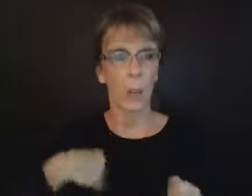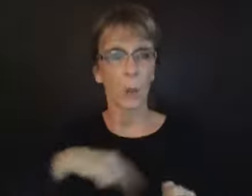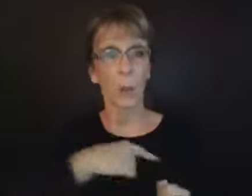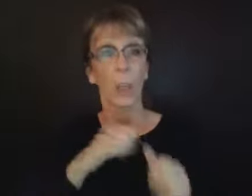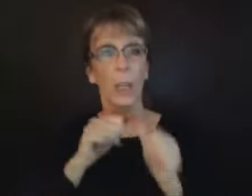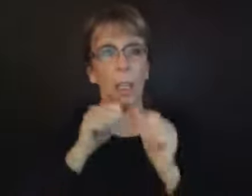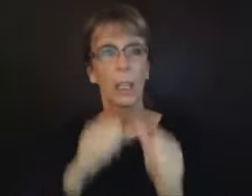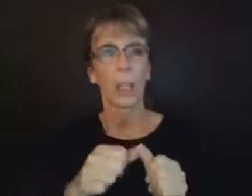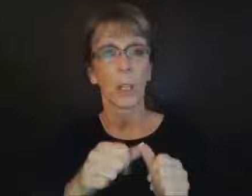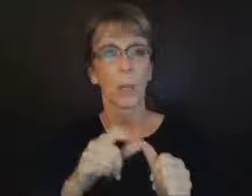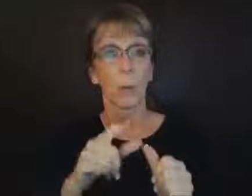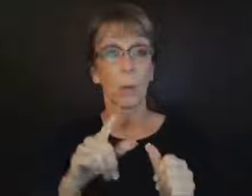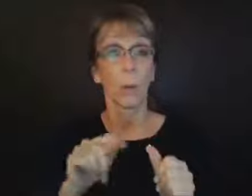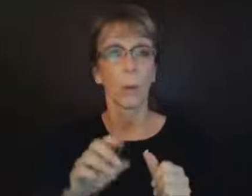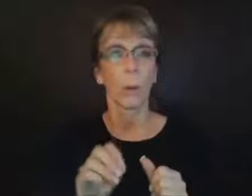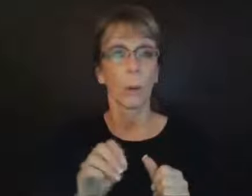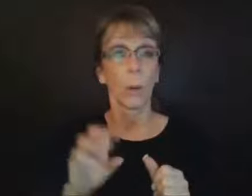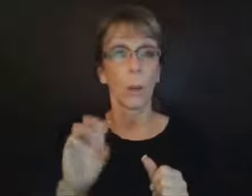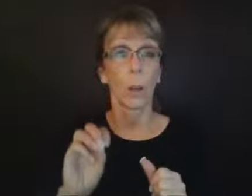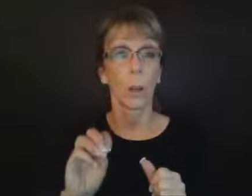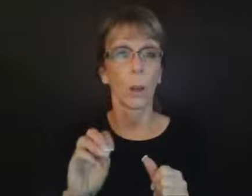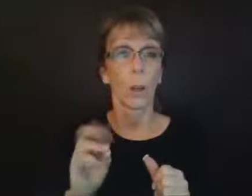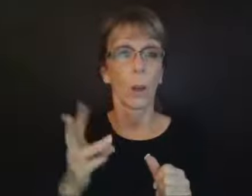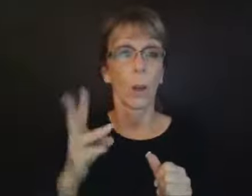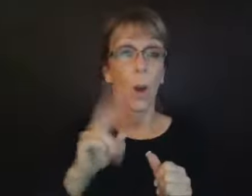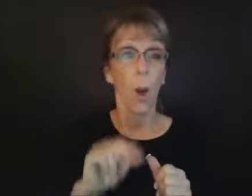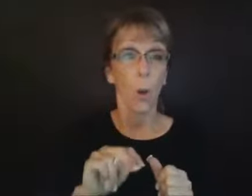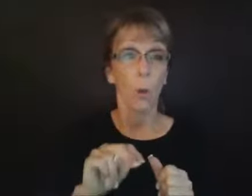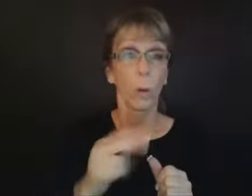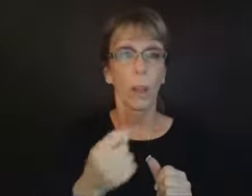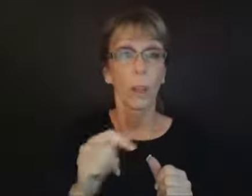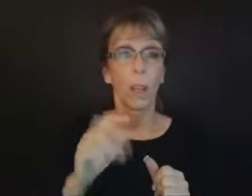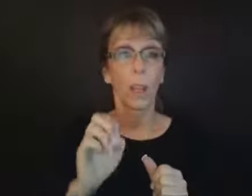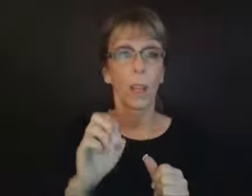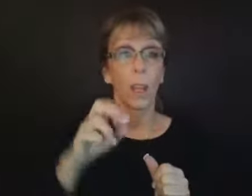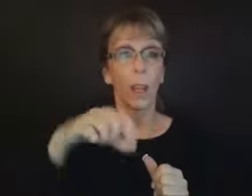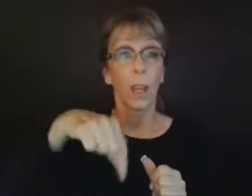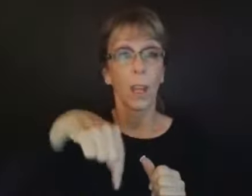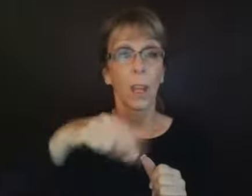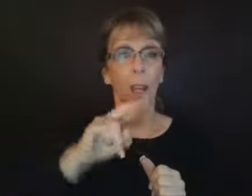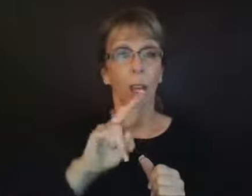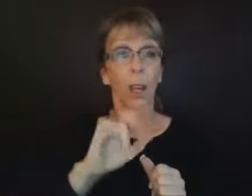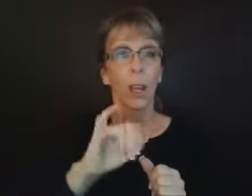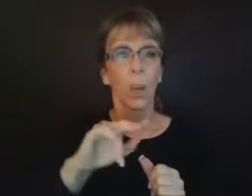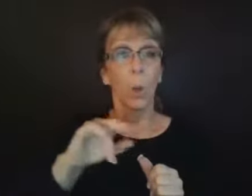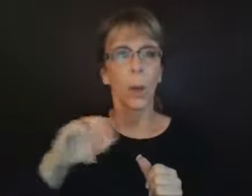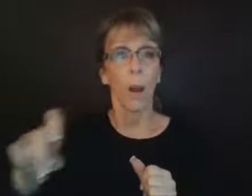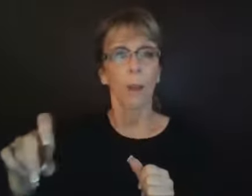...as we continue to Own the Equinox.